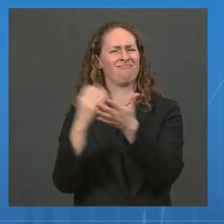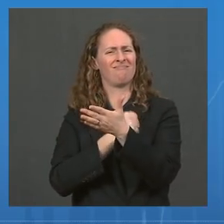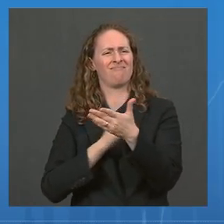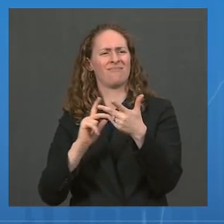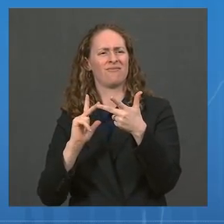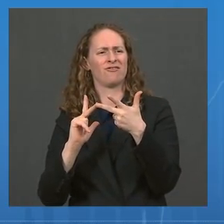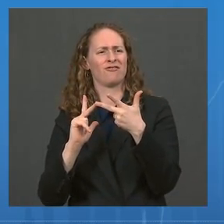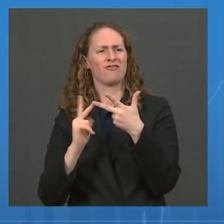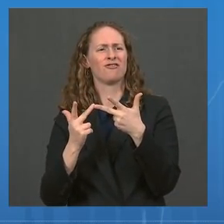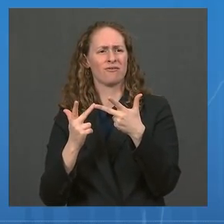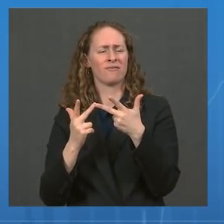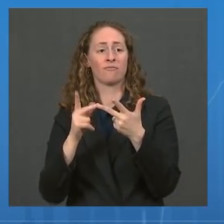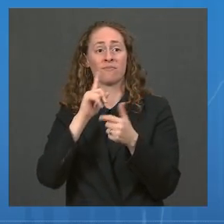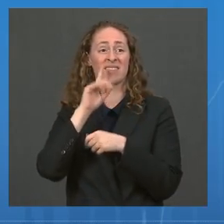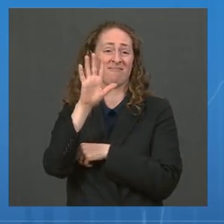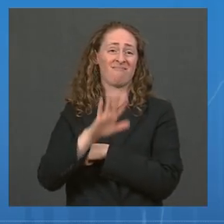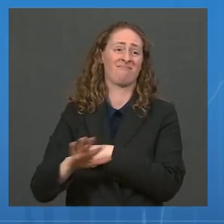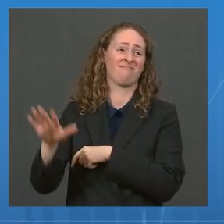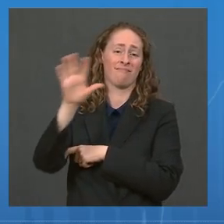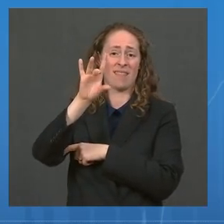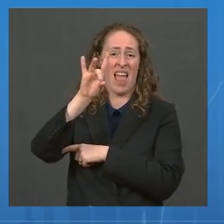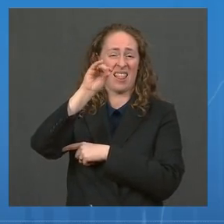including over 40,000 local pharmacies.